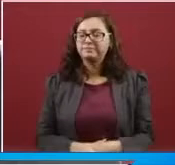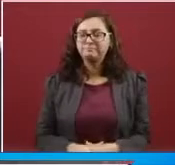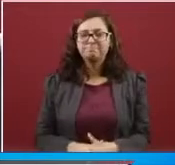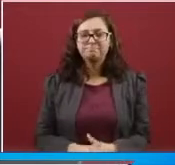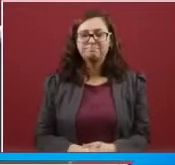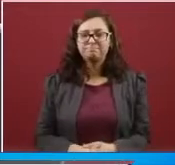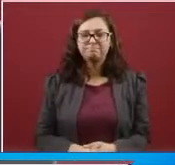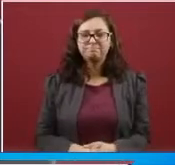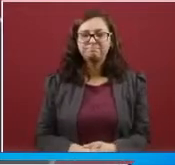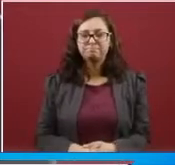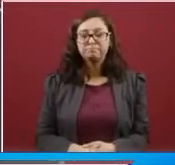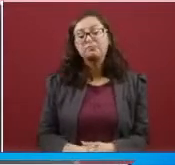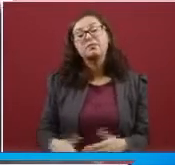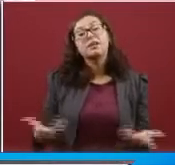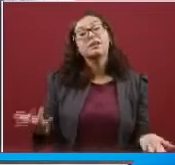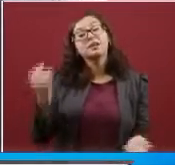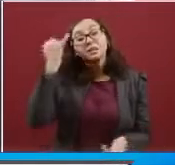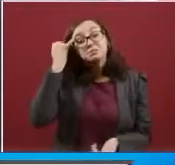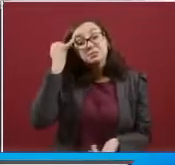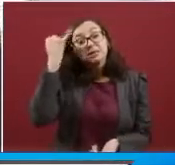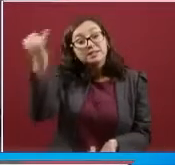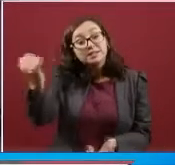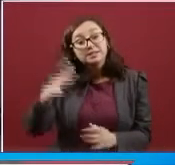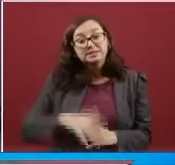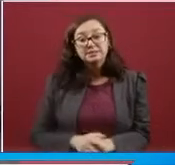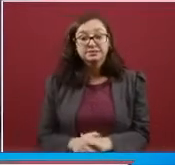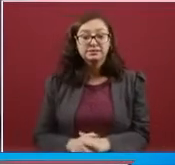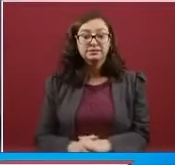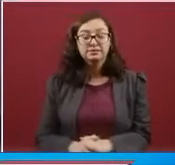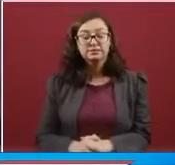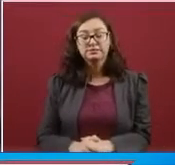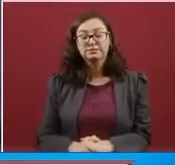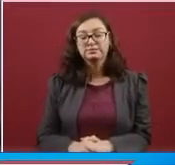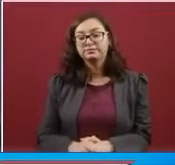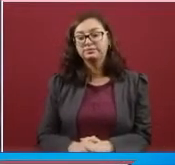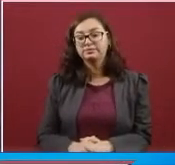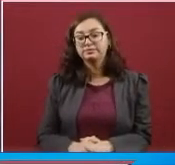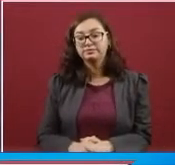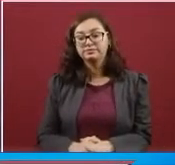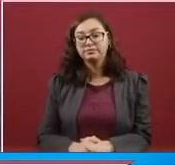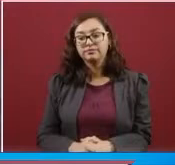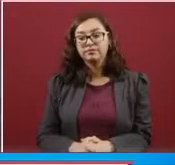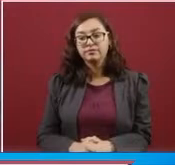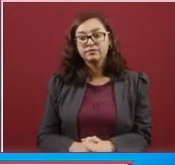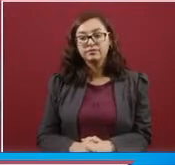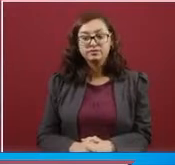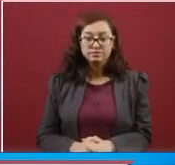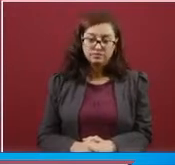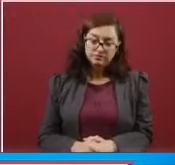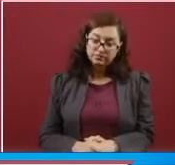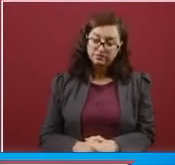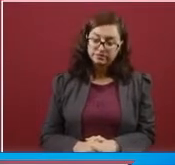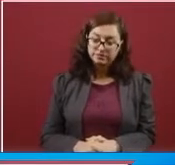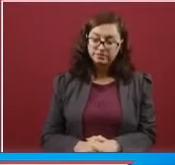One of the common practices to tolerate corruption is to enforce impunity in the case of Pemex there will be no tolerance for corruption